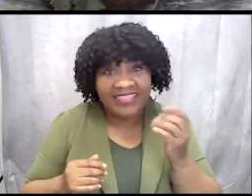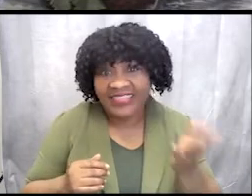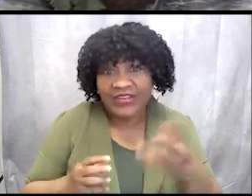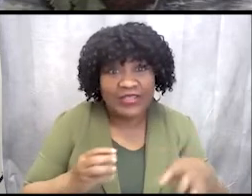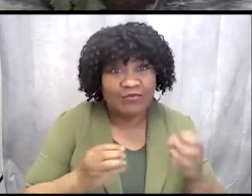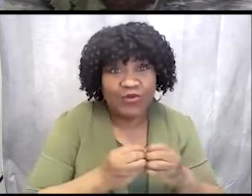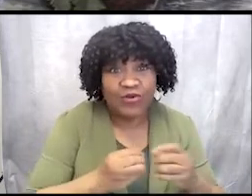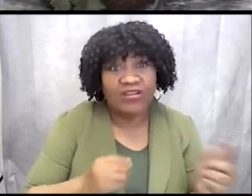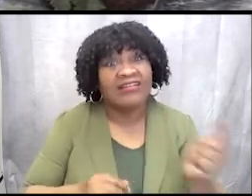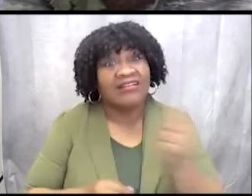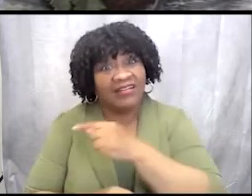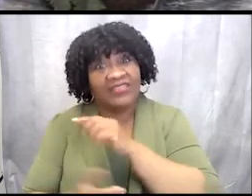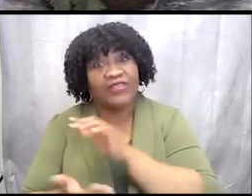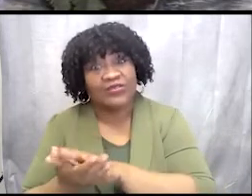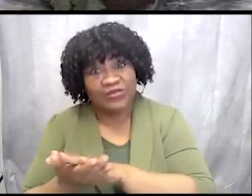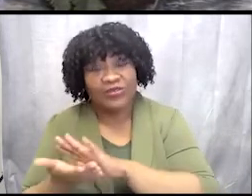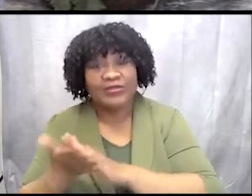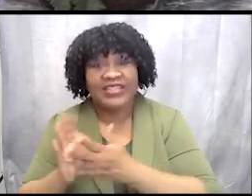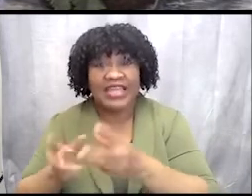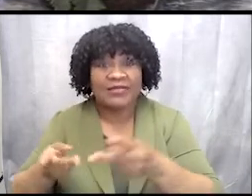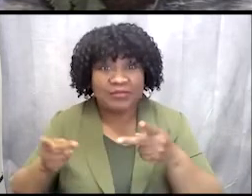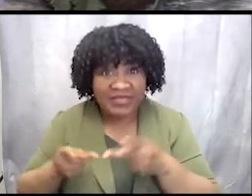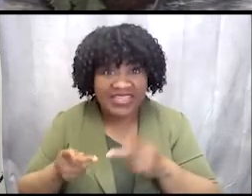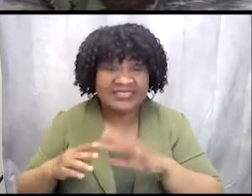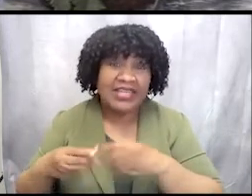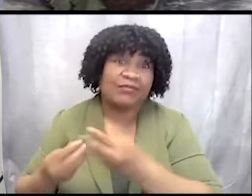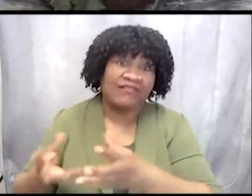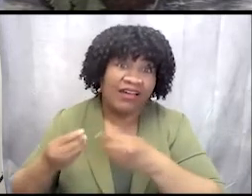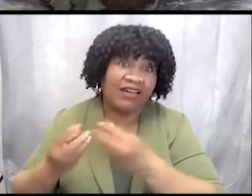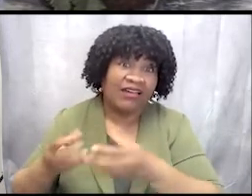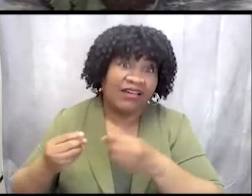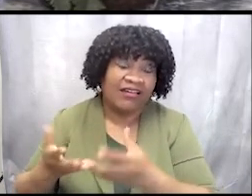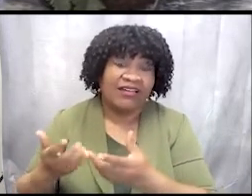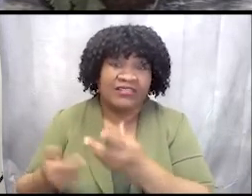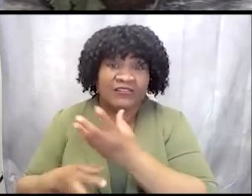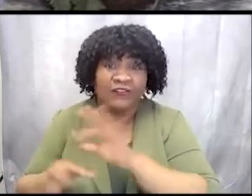And so the school became the place that provided three meals